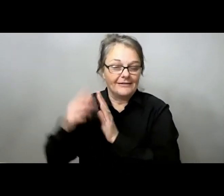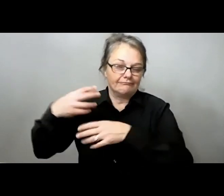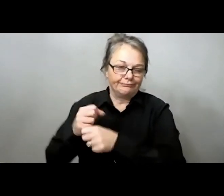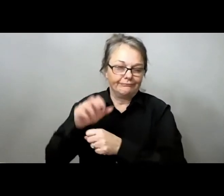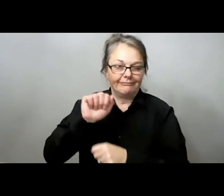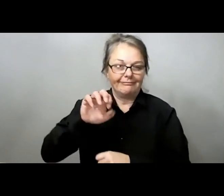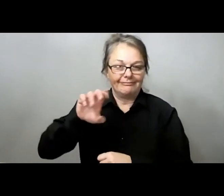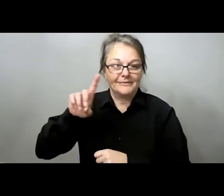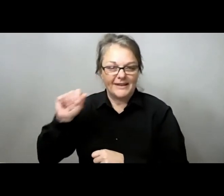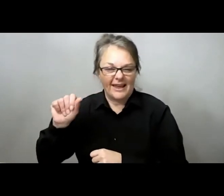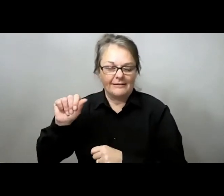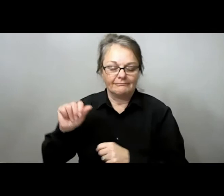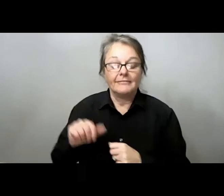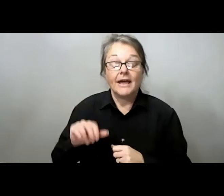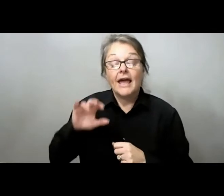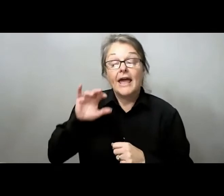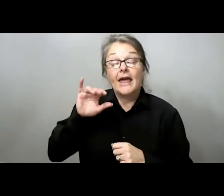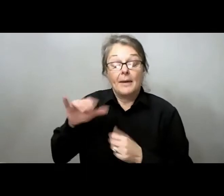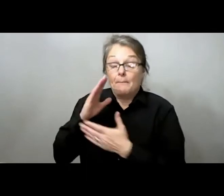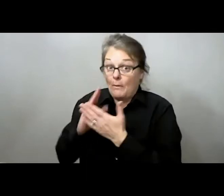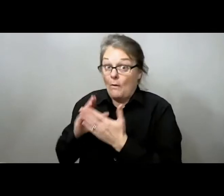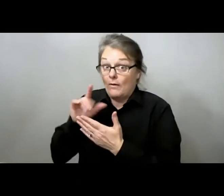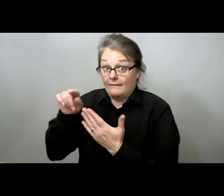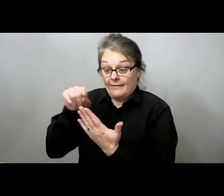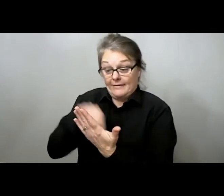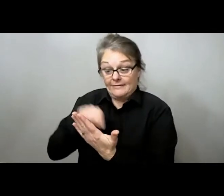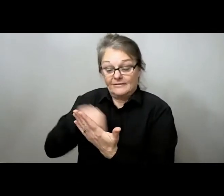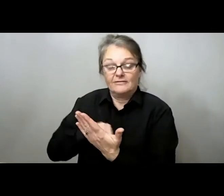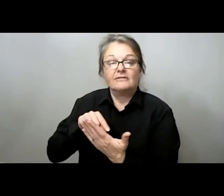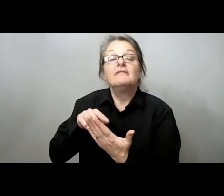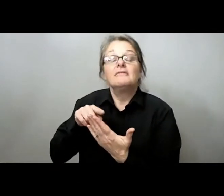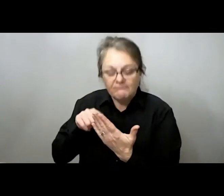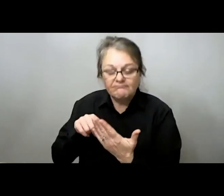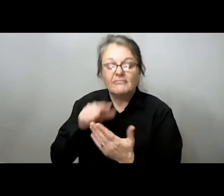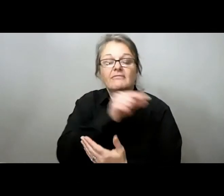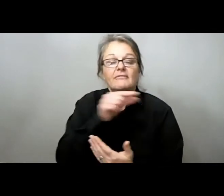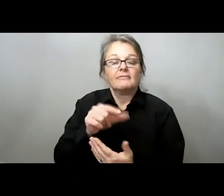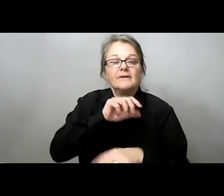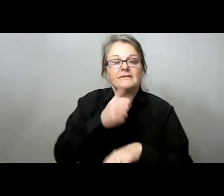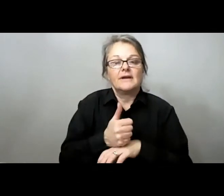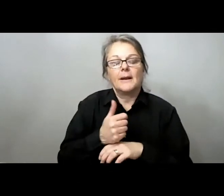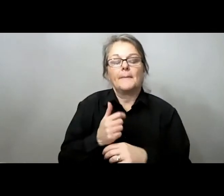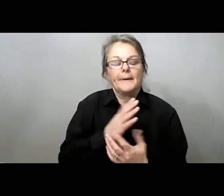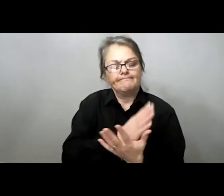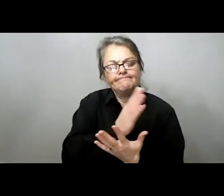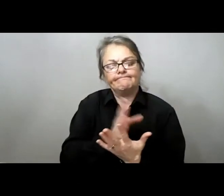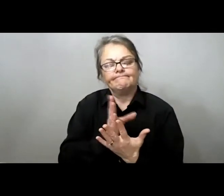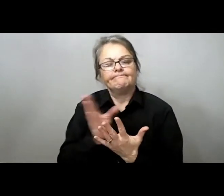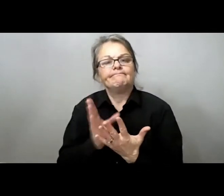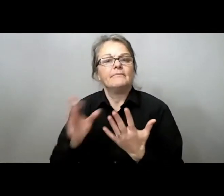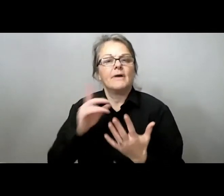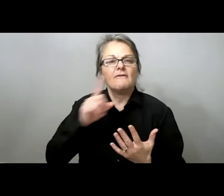THE GOVERNMENT HAS DEVELOPED S WIDE ACCESSIBILITY STANDARDS IN KEY AREAS OF DAILY LIFE.